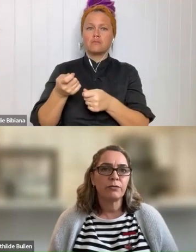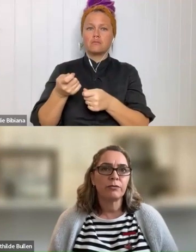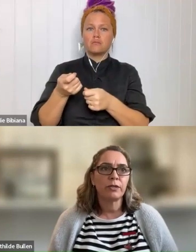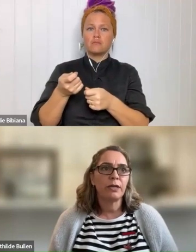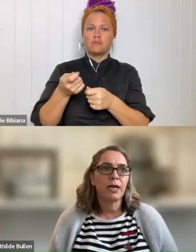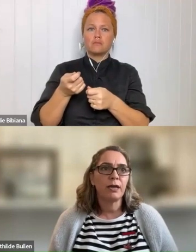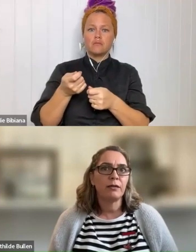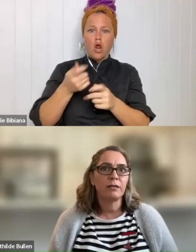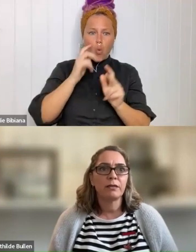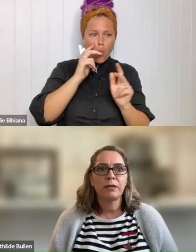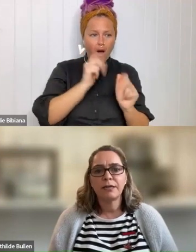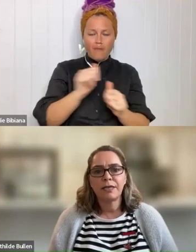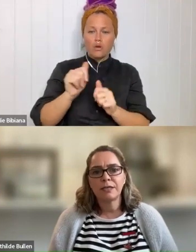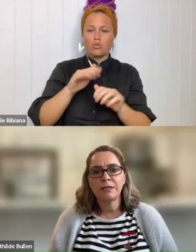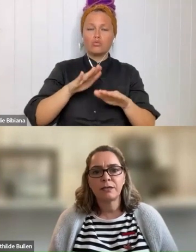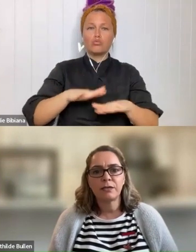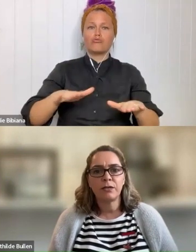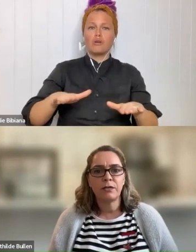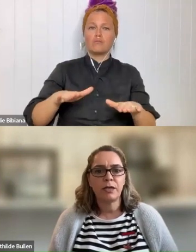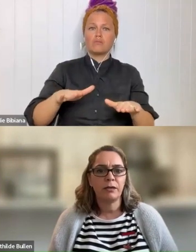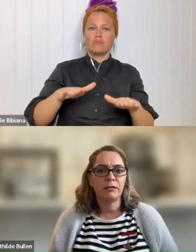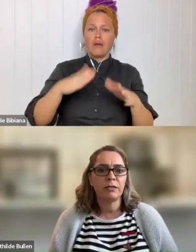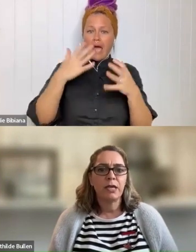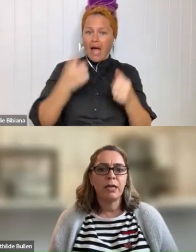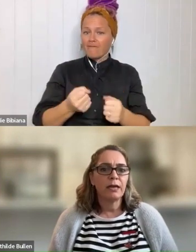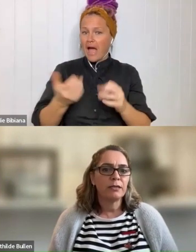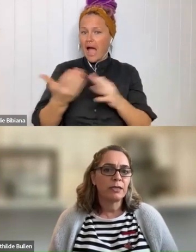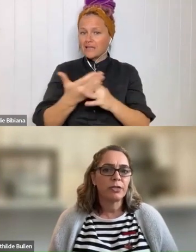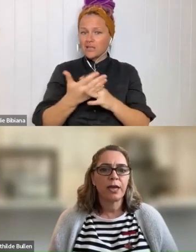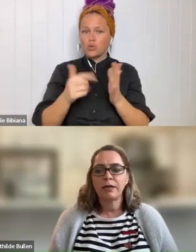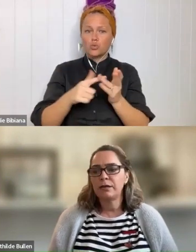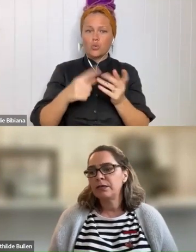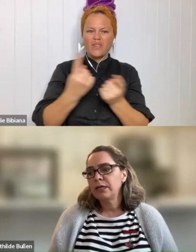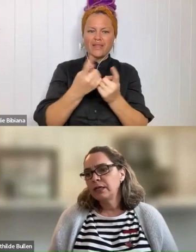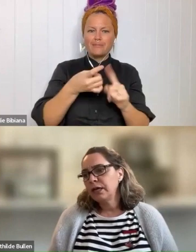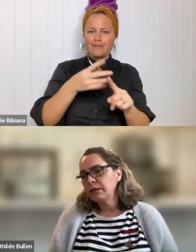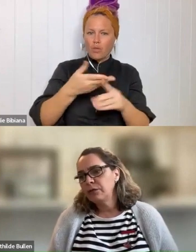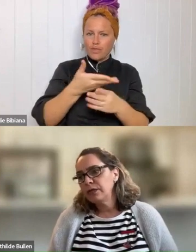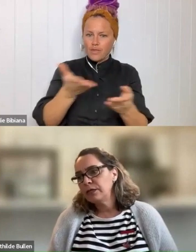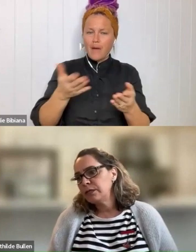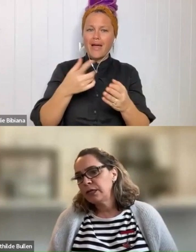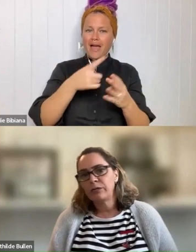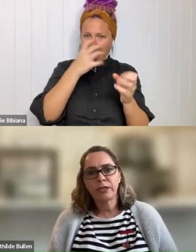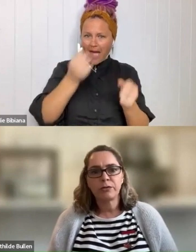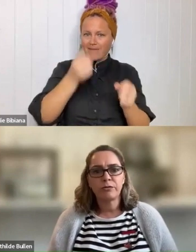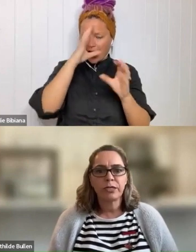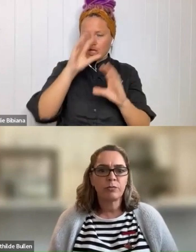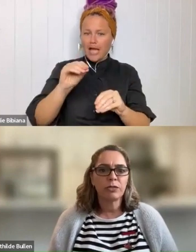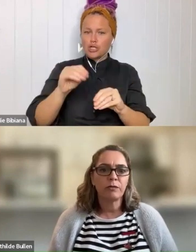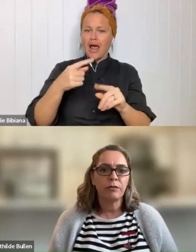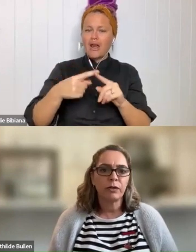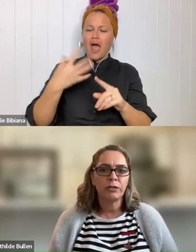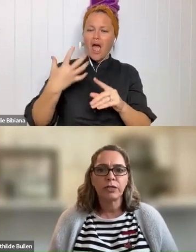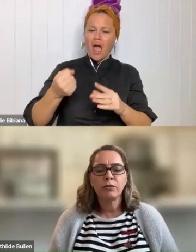children and has access to certain things and is educated and there is intergenerational transmission of knowledge and